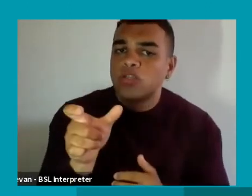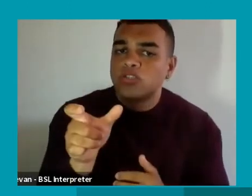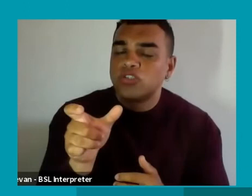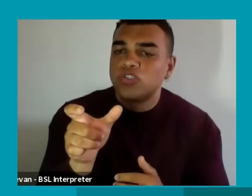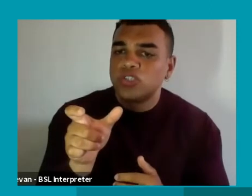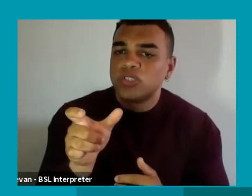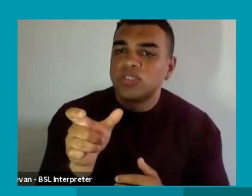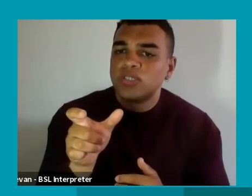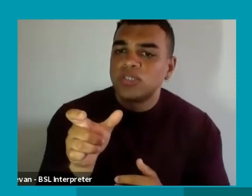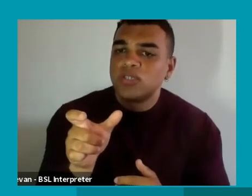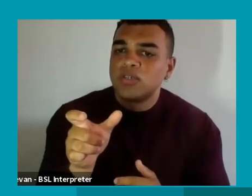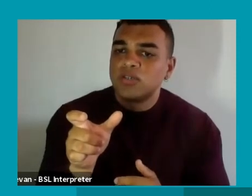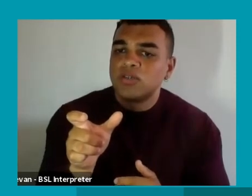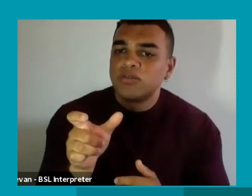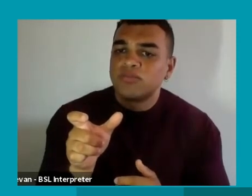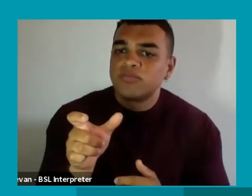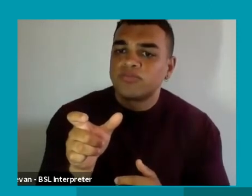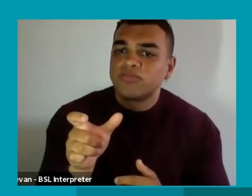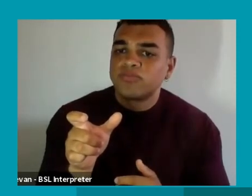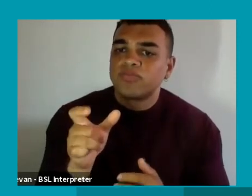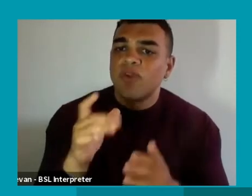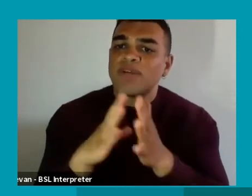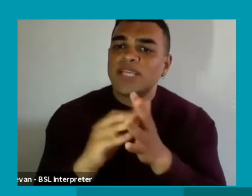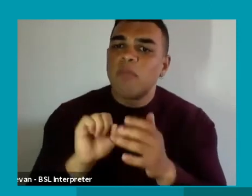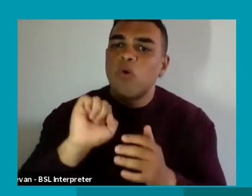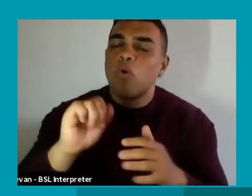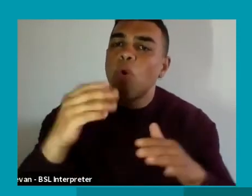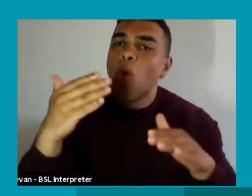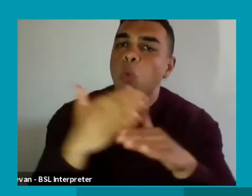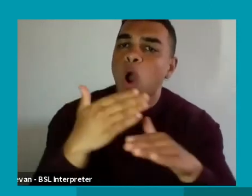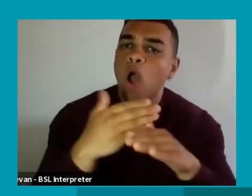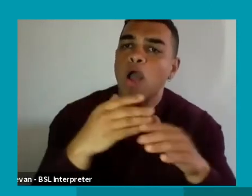that you find in the job description? Key skills,